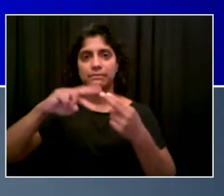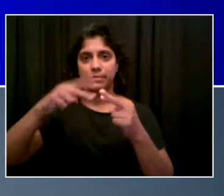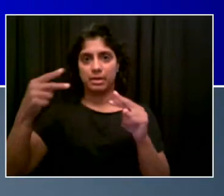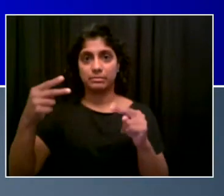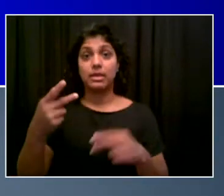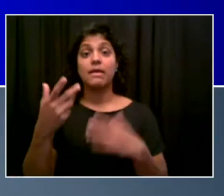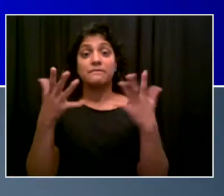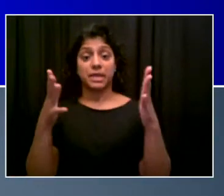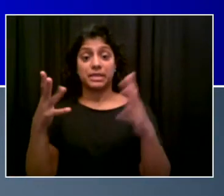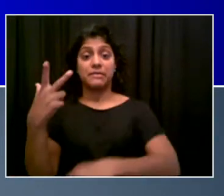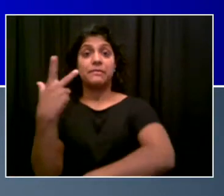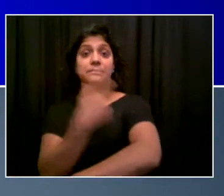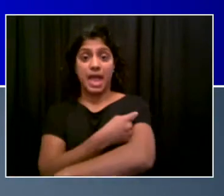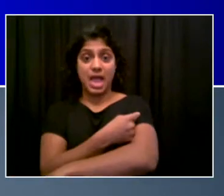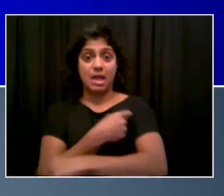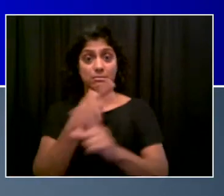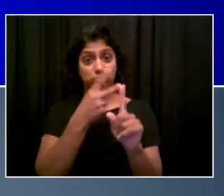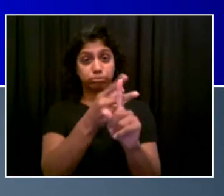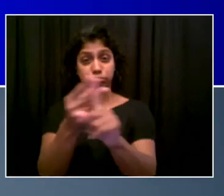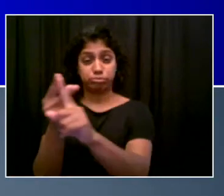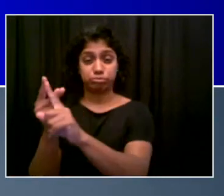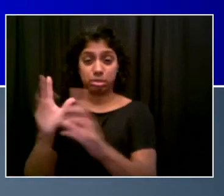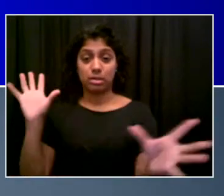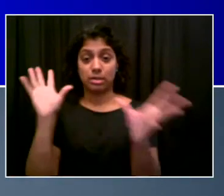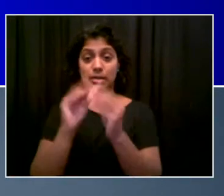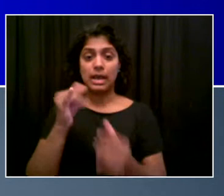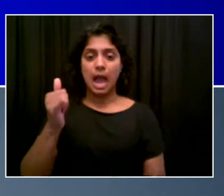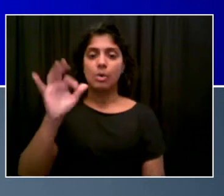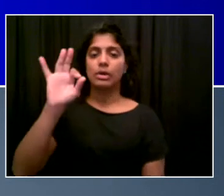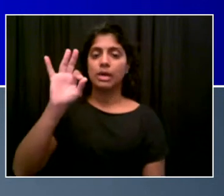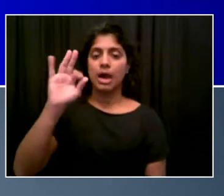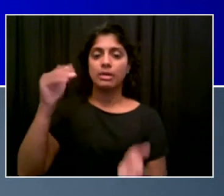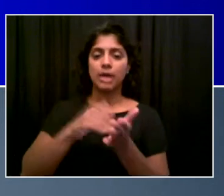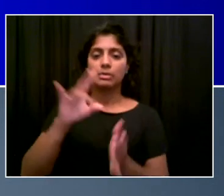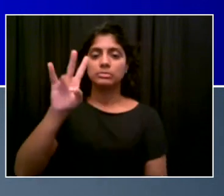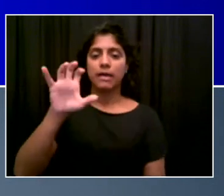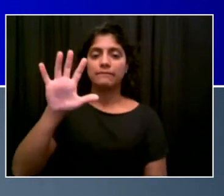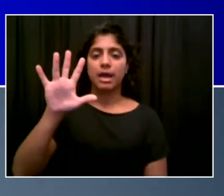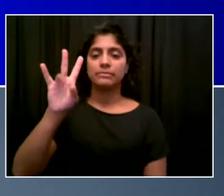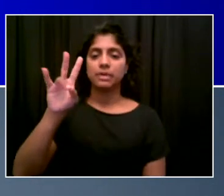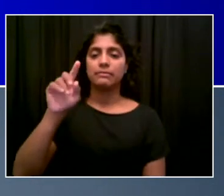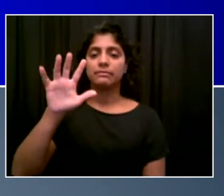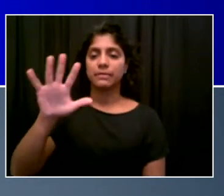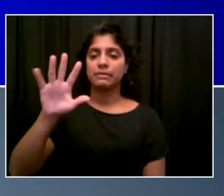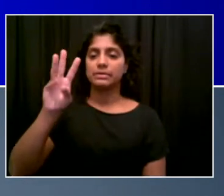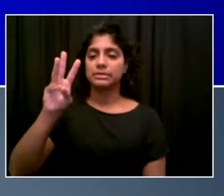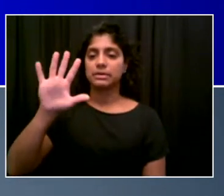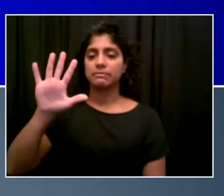UPDATE ON THE VAINCCE EVERY DAY WE ARE